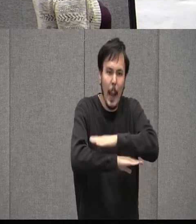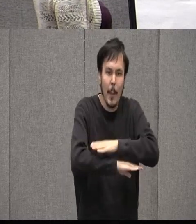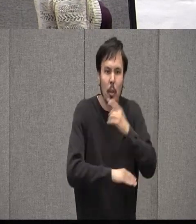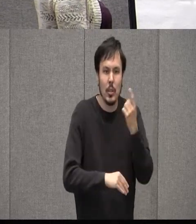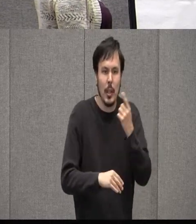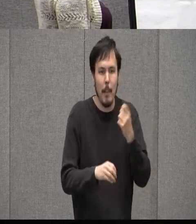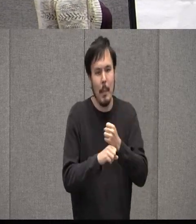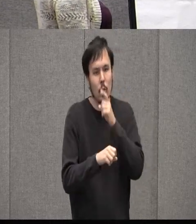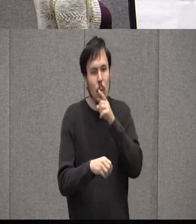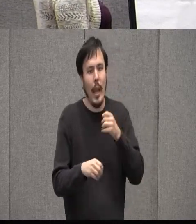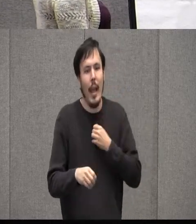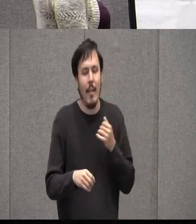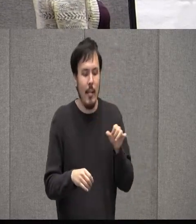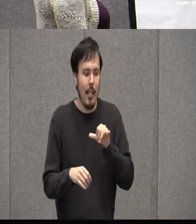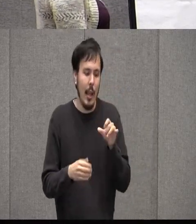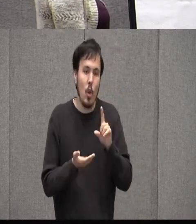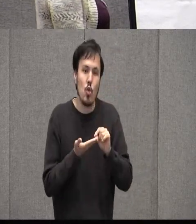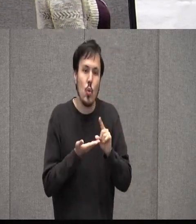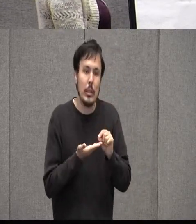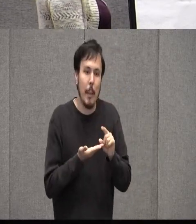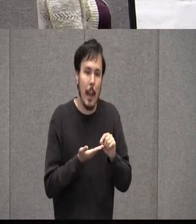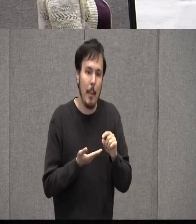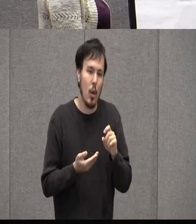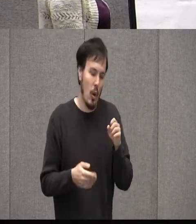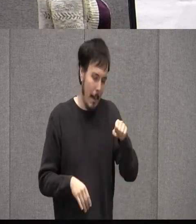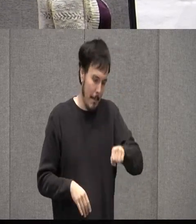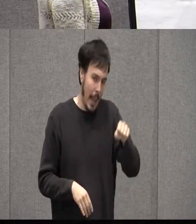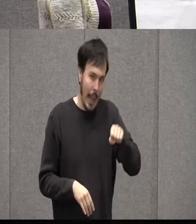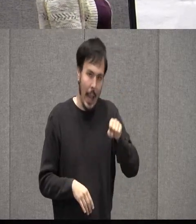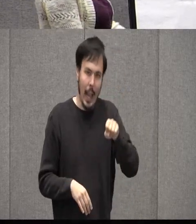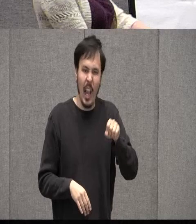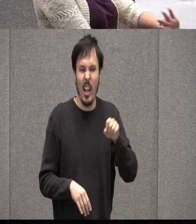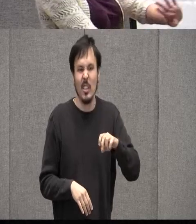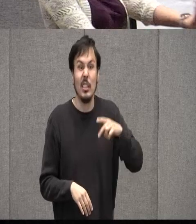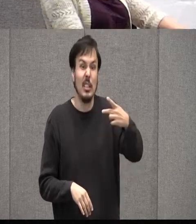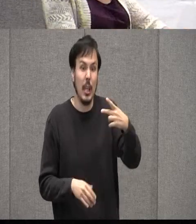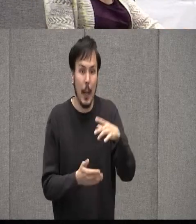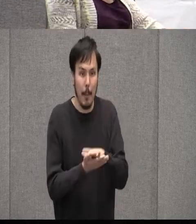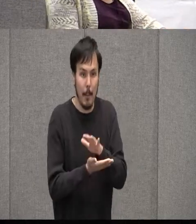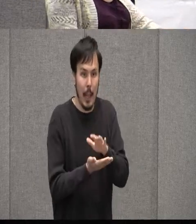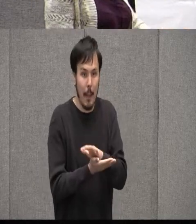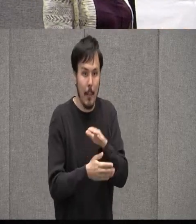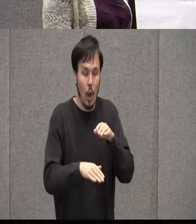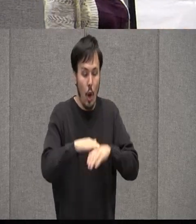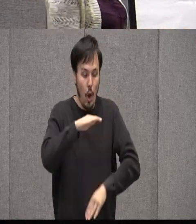you have something like a newspaper or a paper bag or even another piece of paper or a notebook underneath.